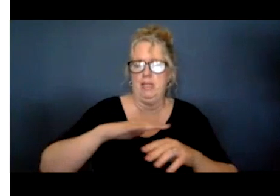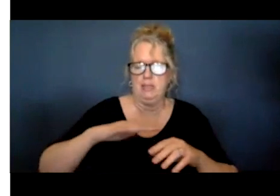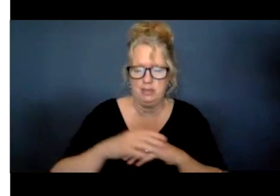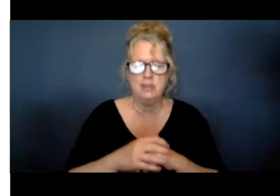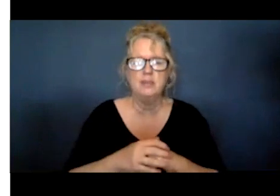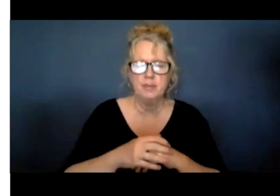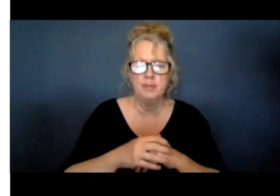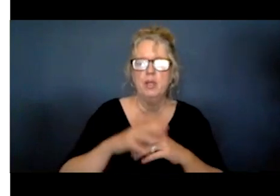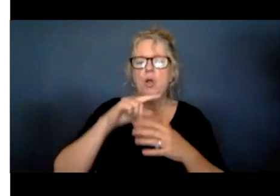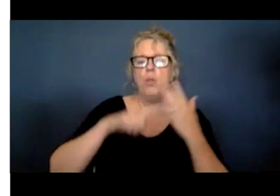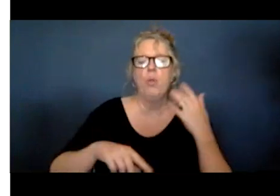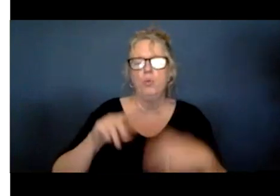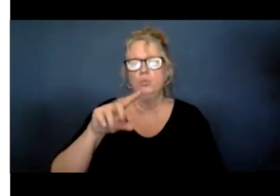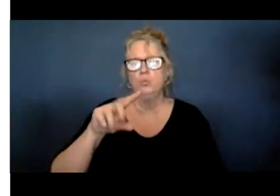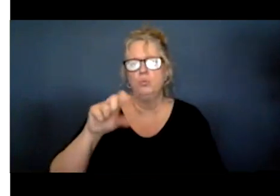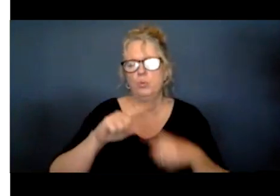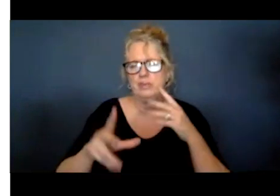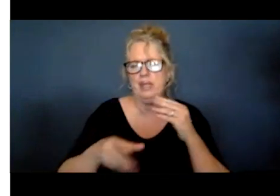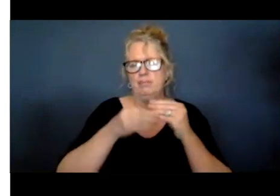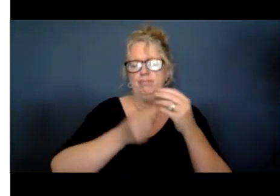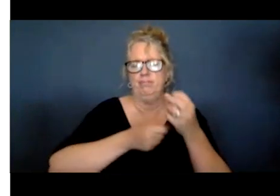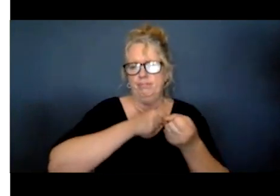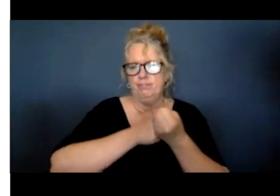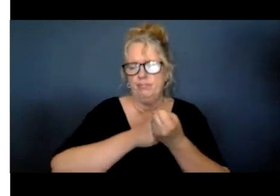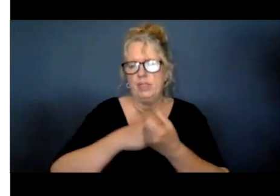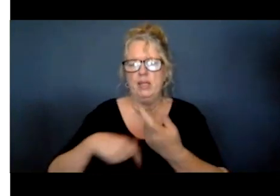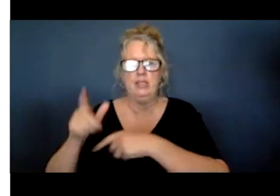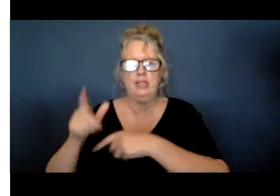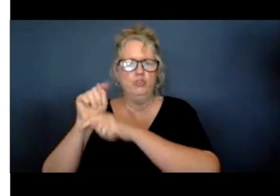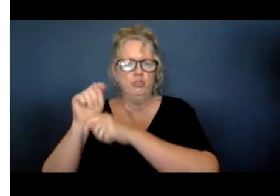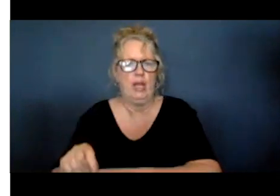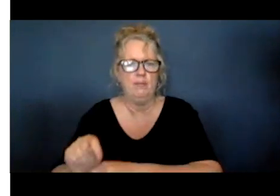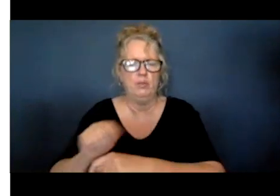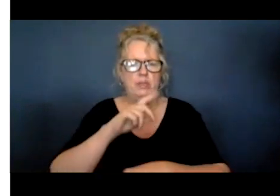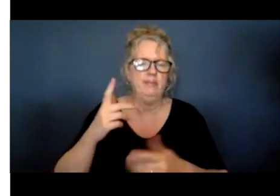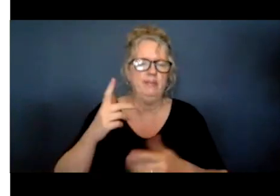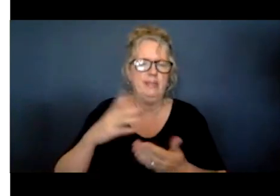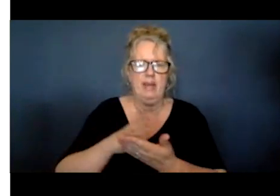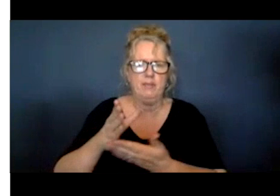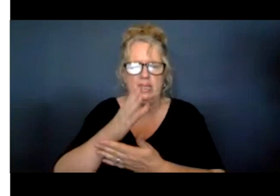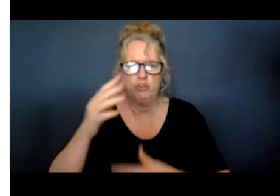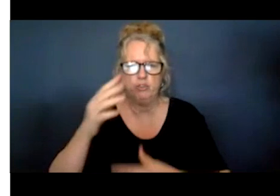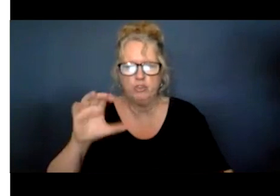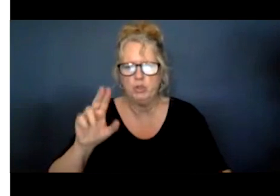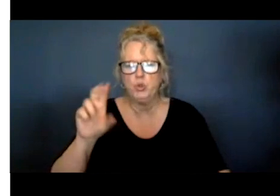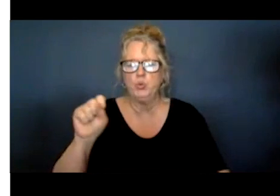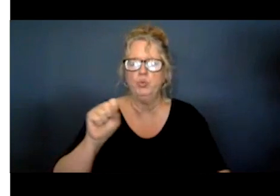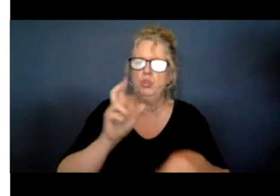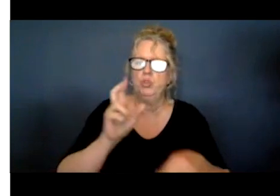These tools can supplement or replace traditional navigation cues, offering a non-visual, intuitive